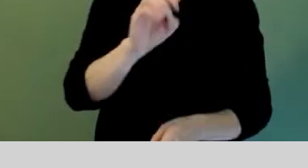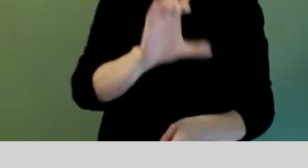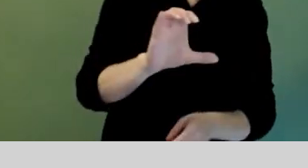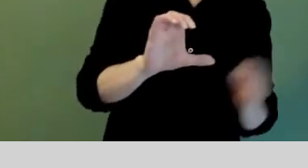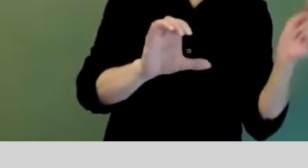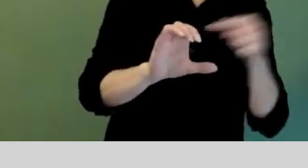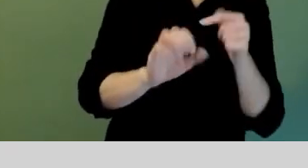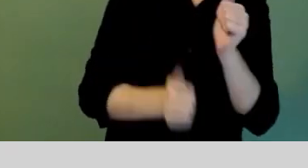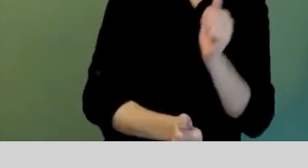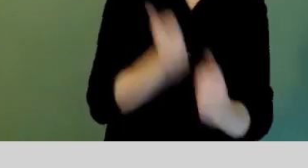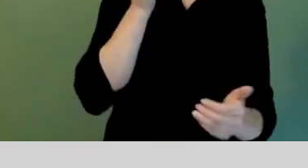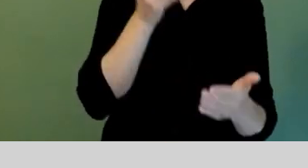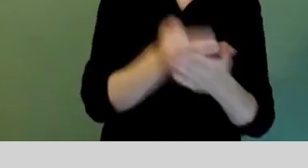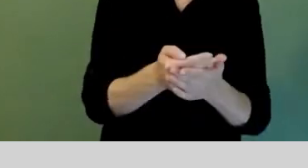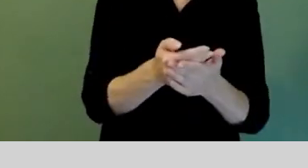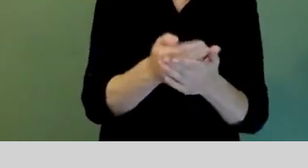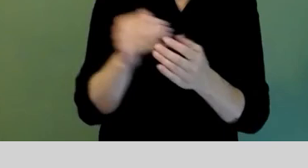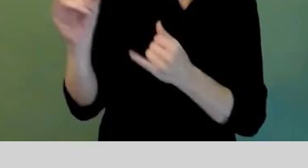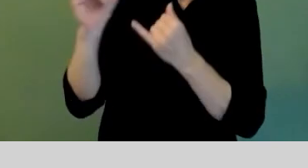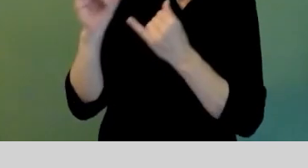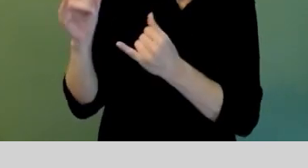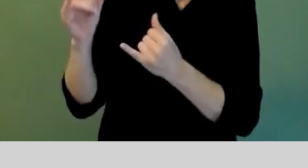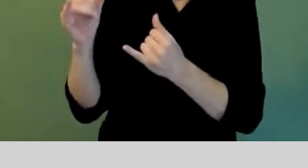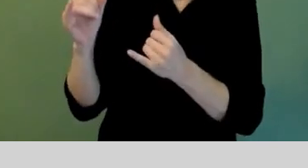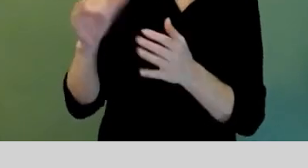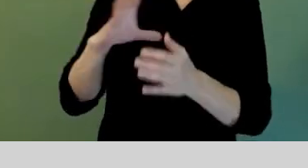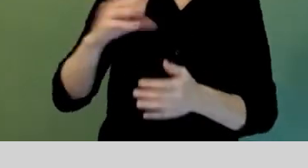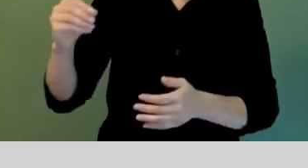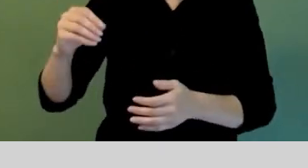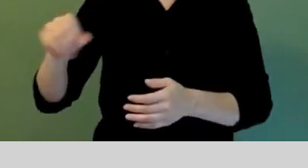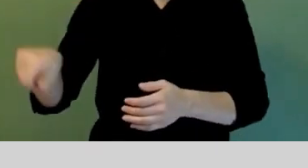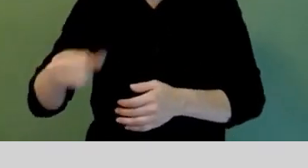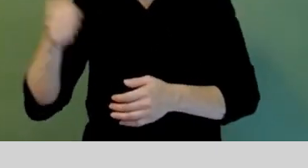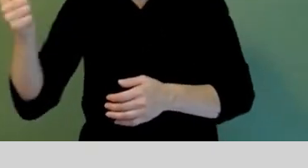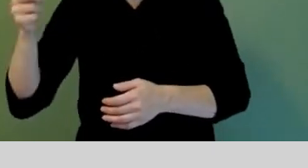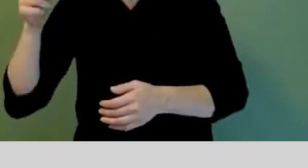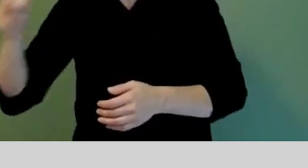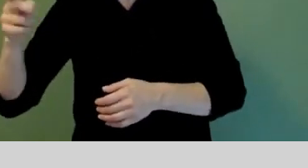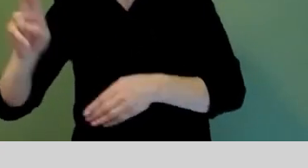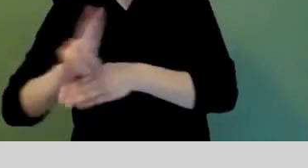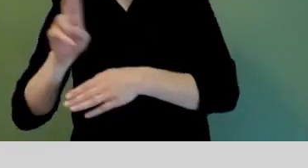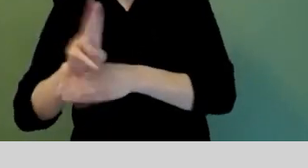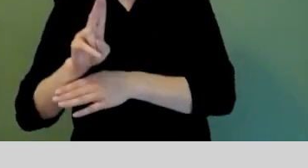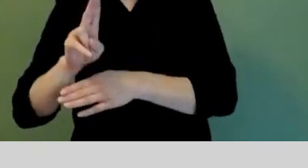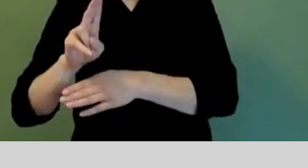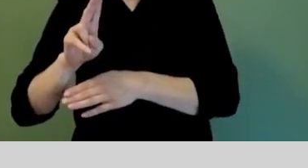And a lot of the patterns that other languages use with anonymous blocks can be approached with decorators.